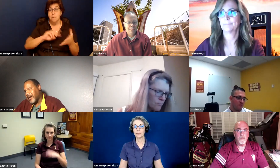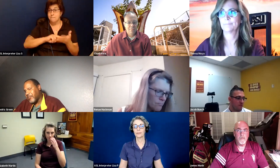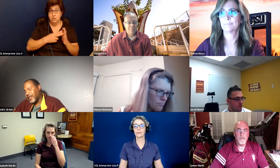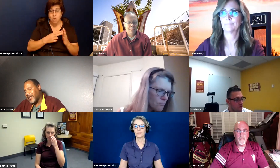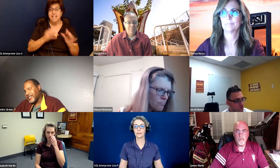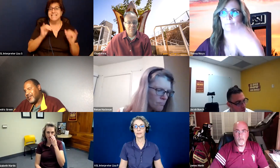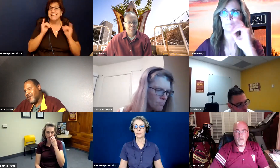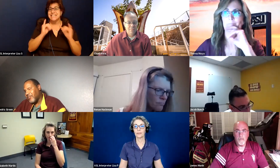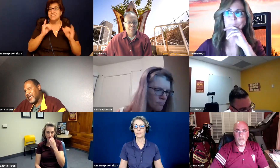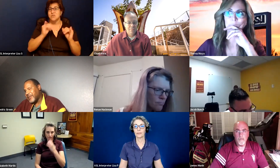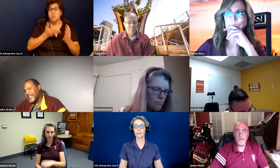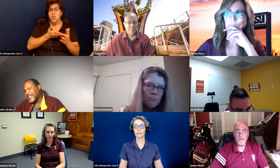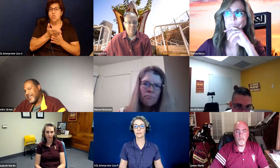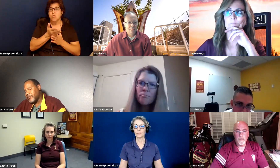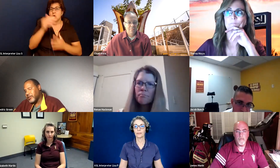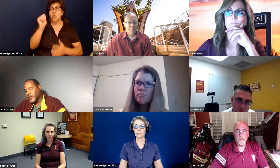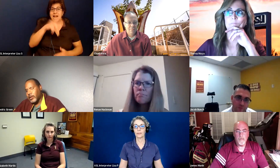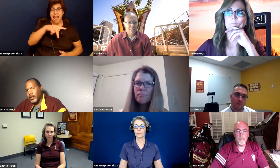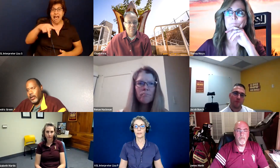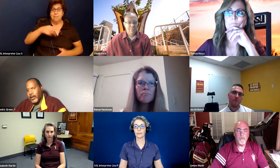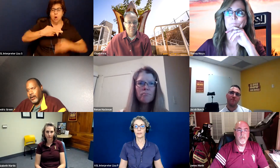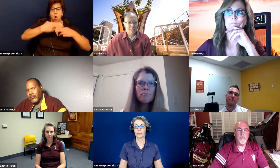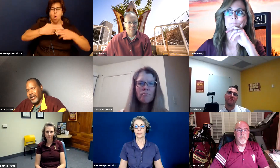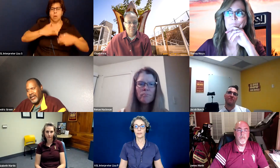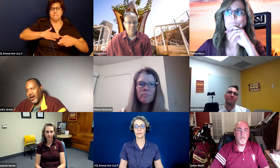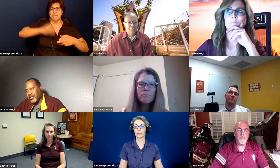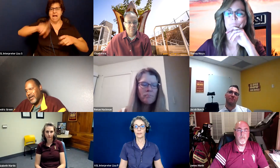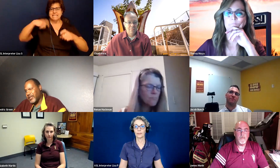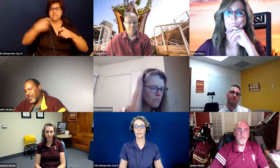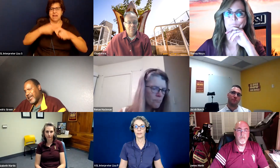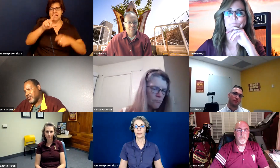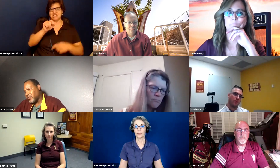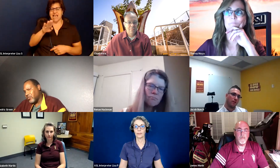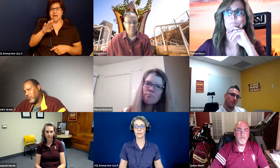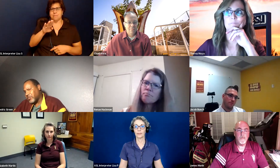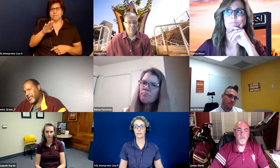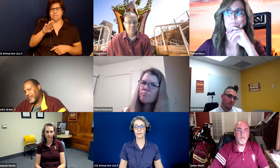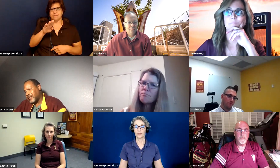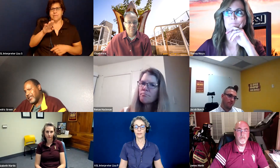an application called my Spanish lab. And our time in the classroom was basically